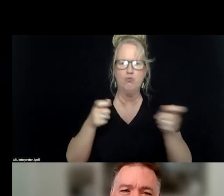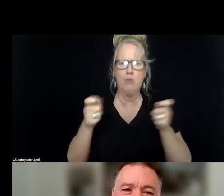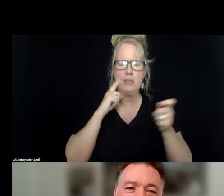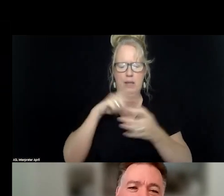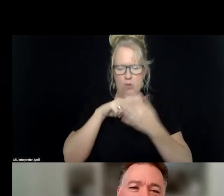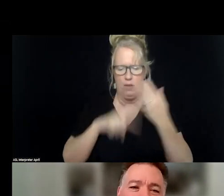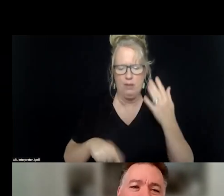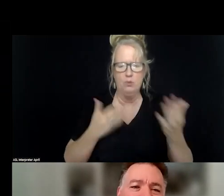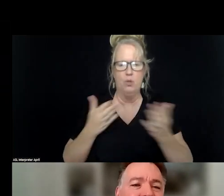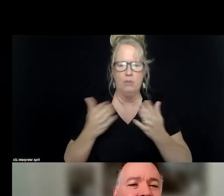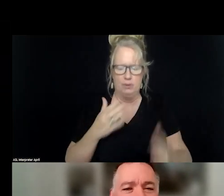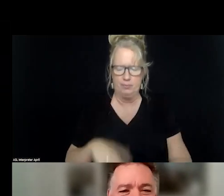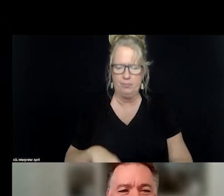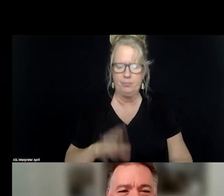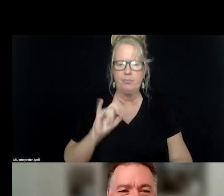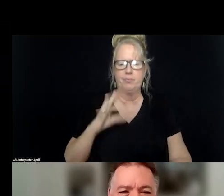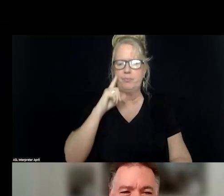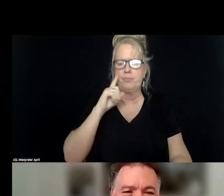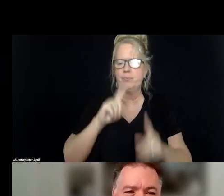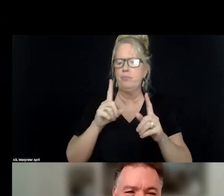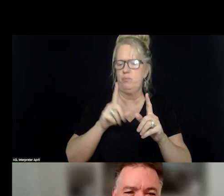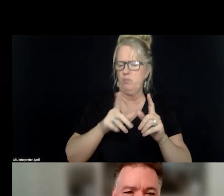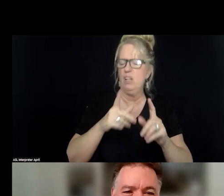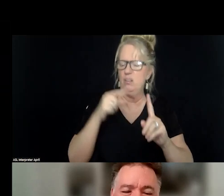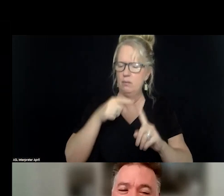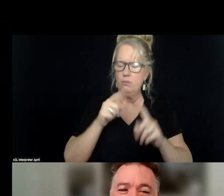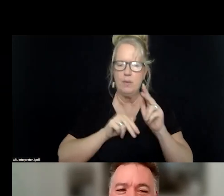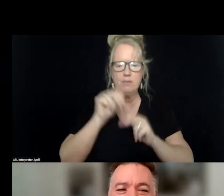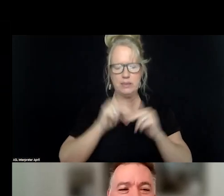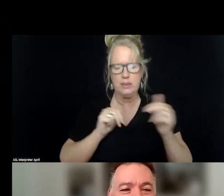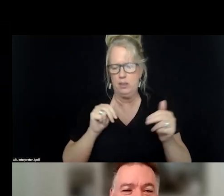IF I THINK OF FACILITY BASED CRISIS SERVICES, YOU MAY HAVE CRISIS